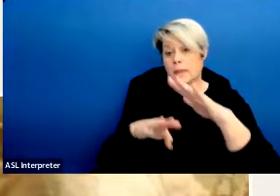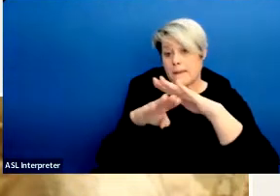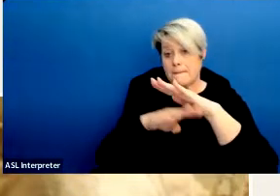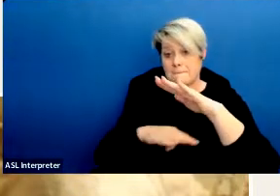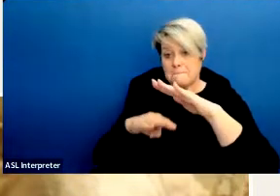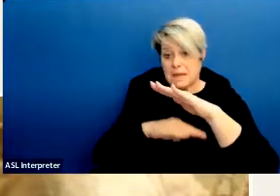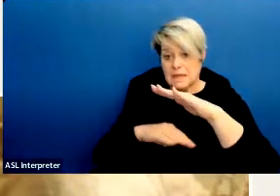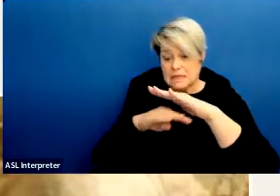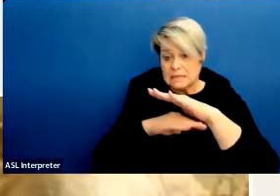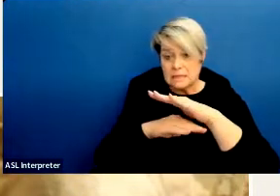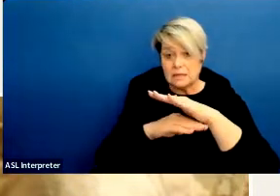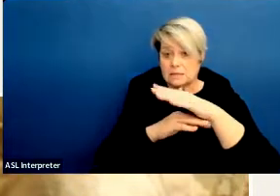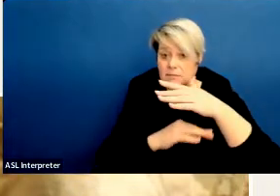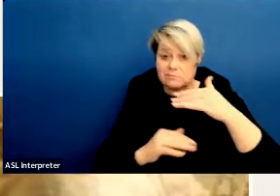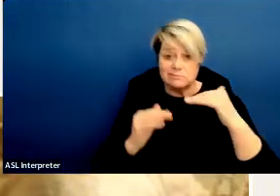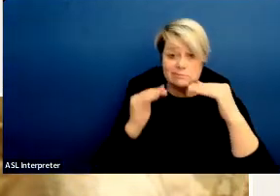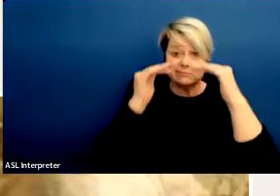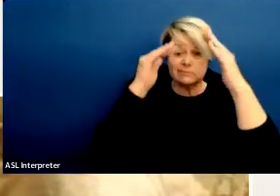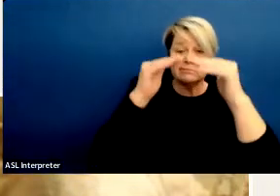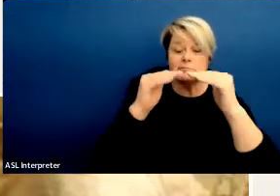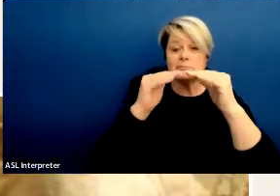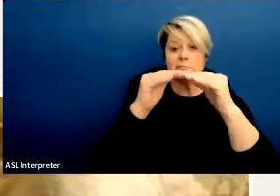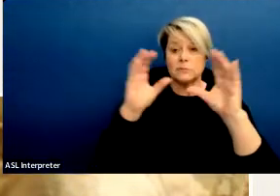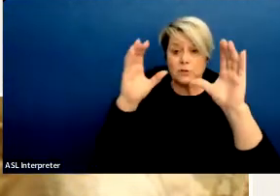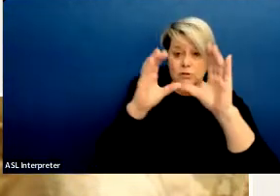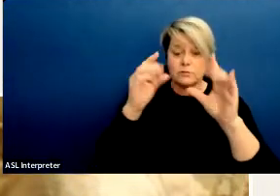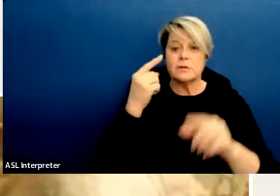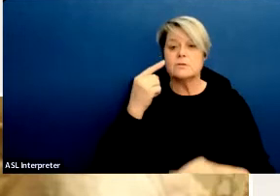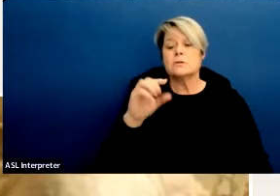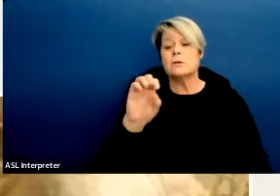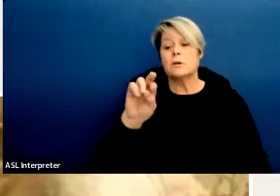information on labeling from the basics to